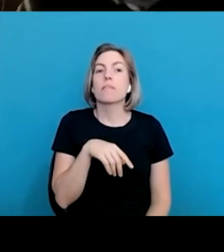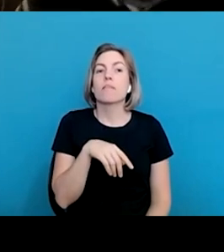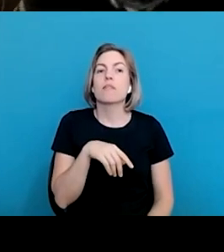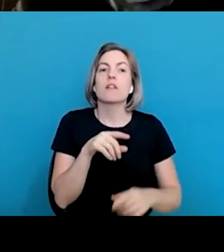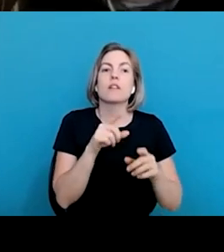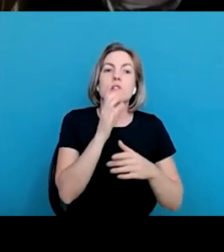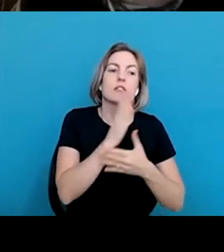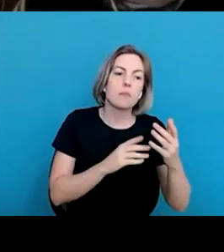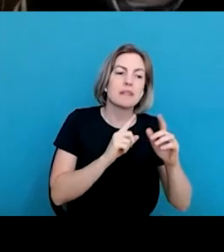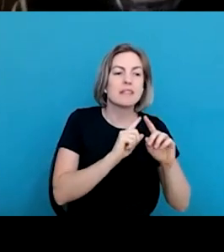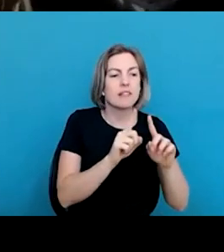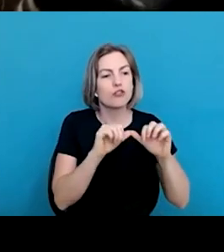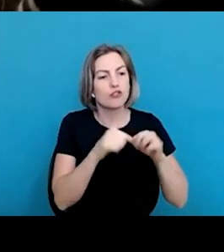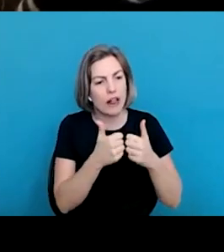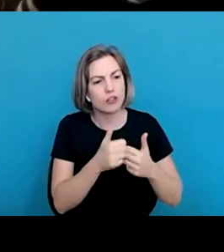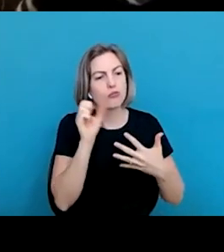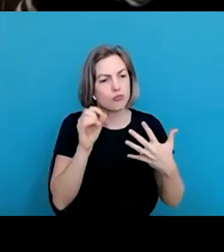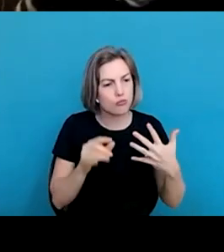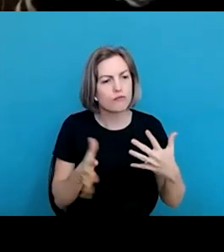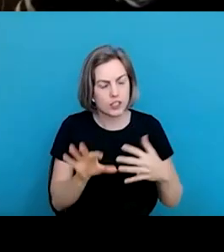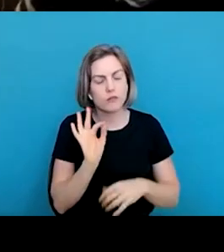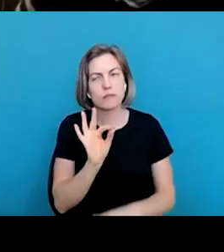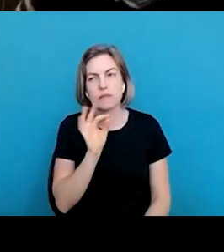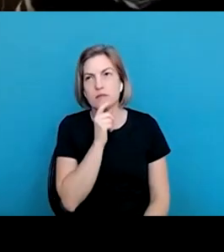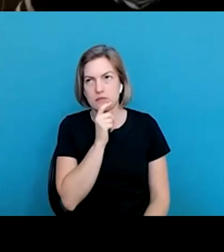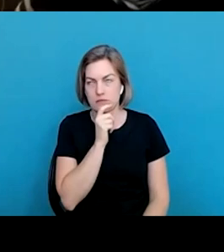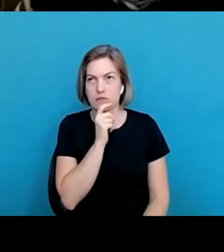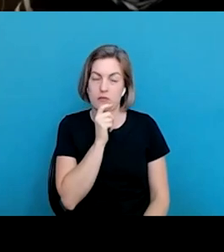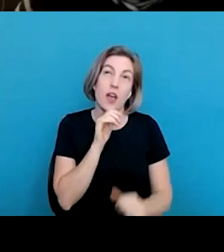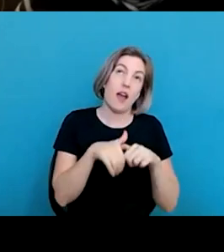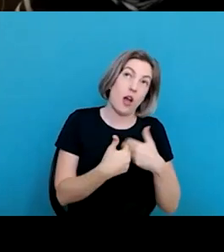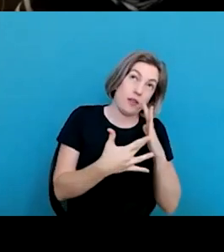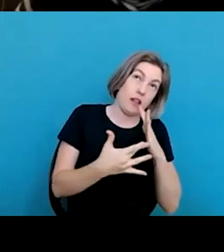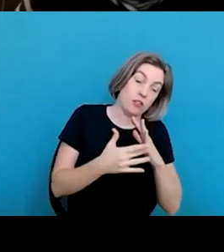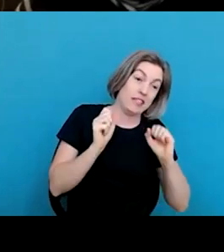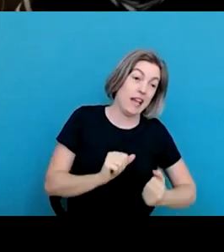Here's some of the ways in which this technology could address today's challenges,